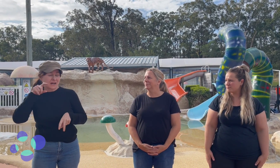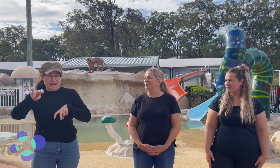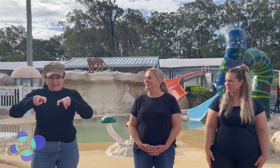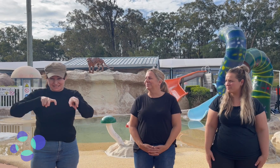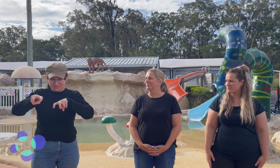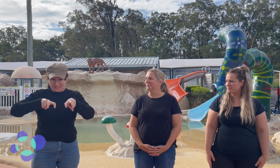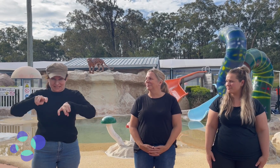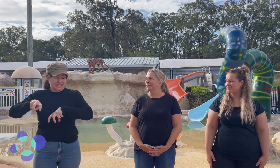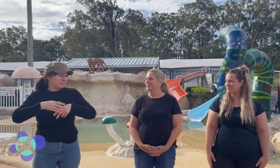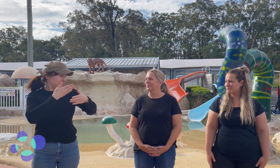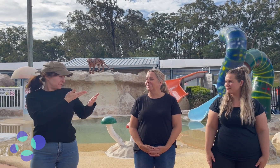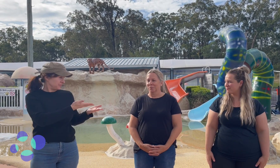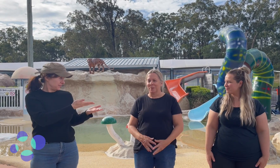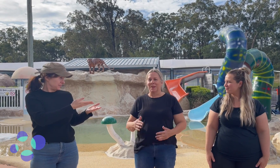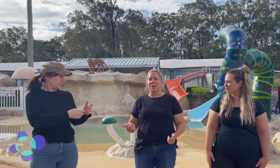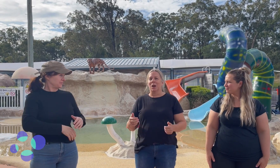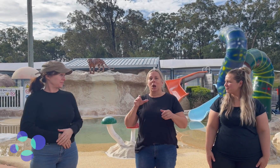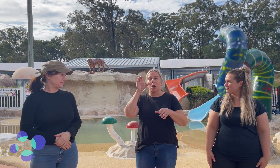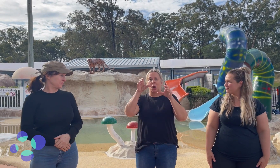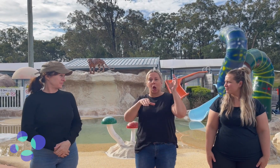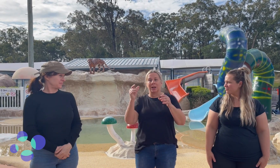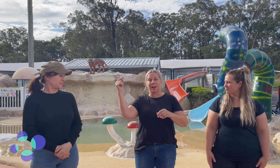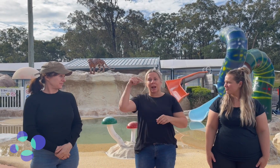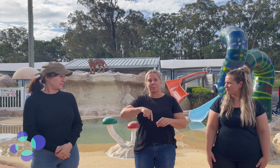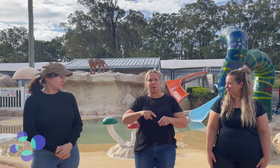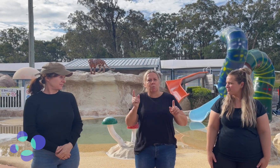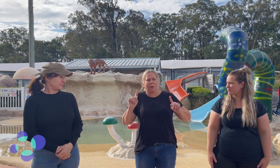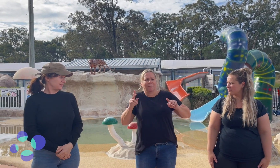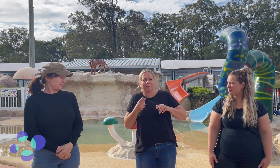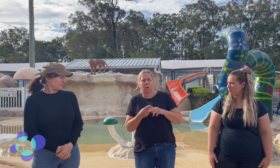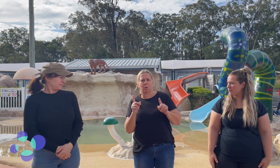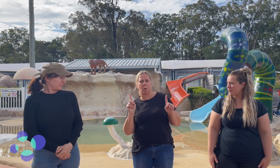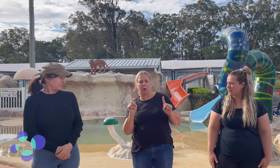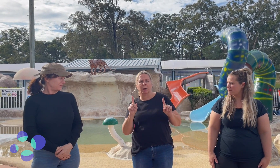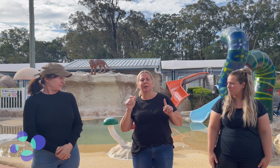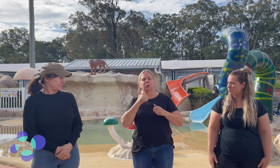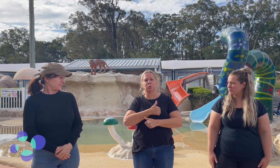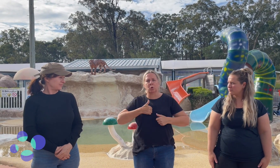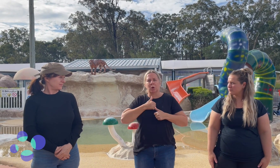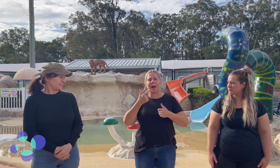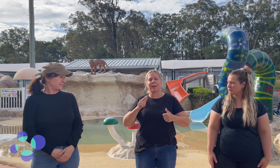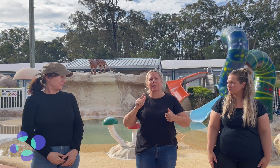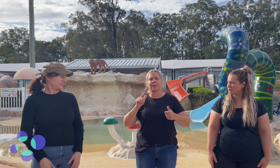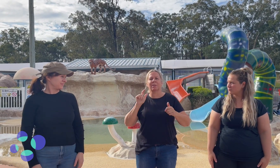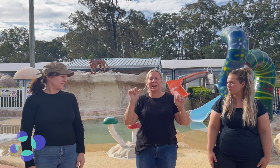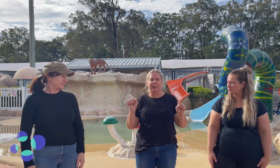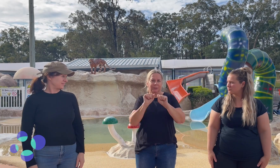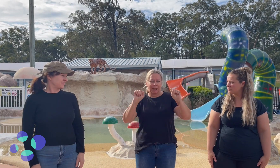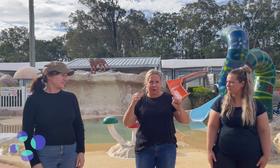for a fun activity. Clients come along to enjoy themselves,